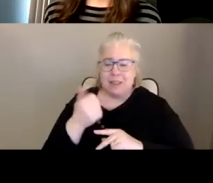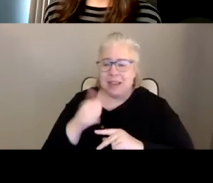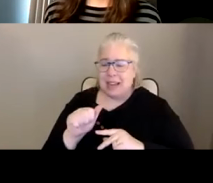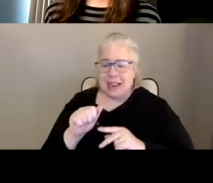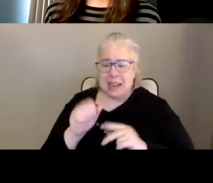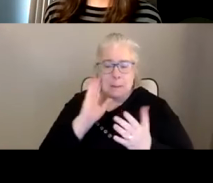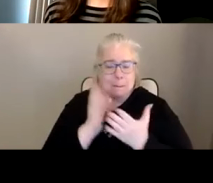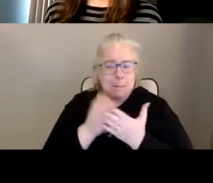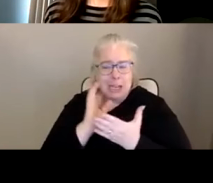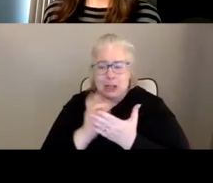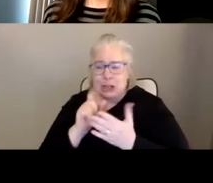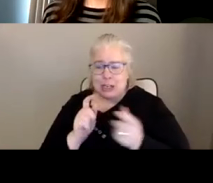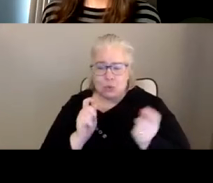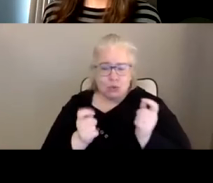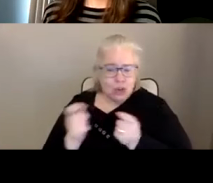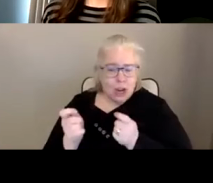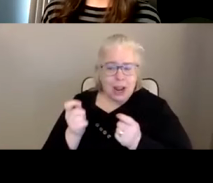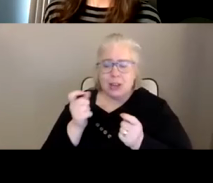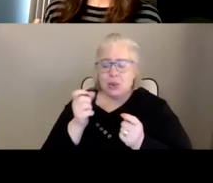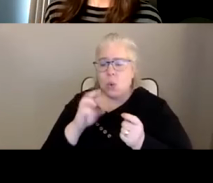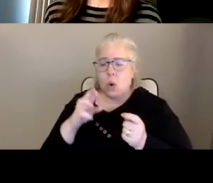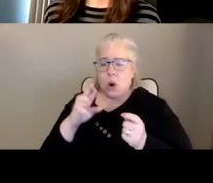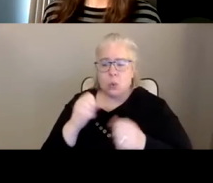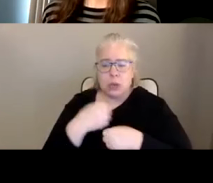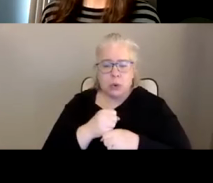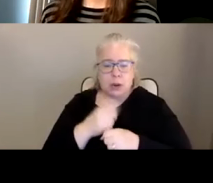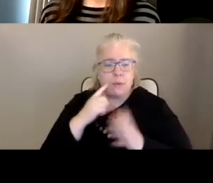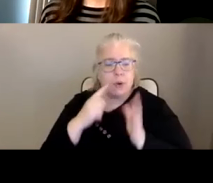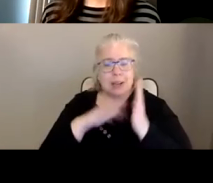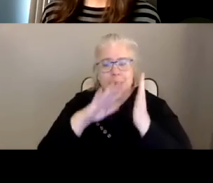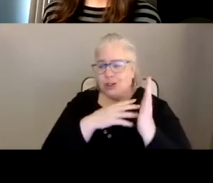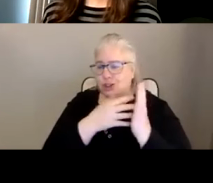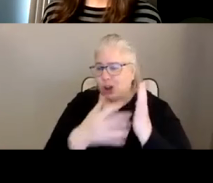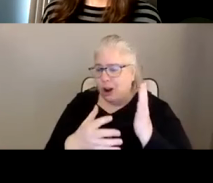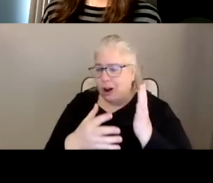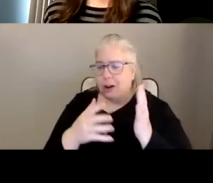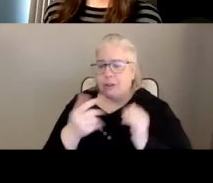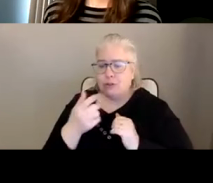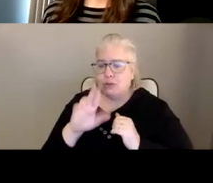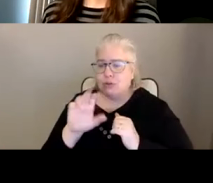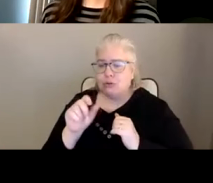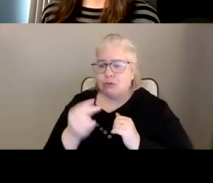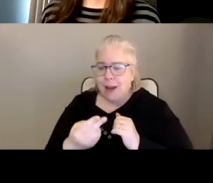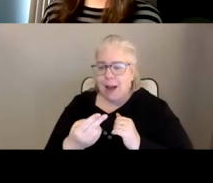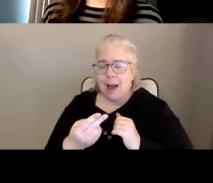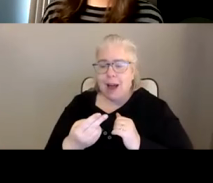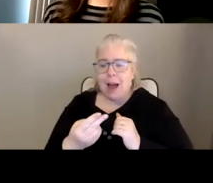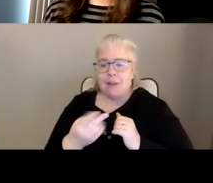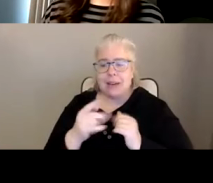that needs to be changed or recreated. For example, charts or graphs that might need texts to be updated on there.